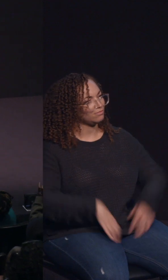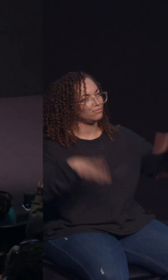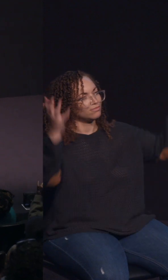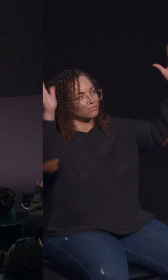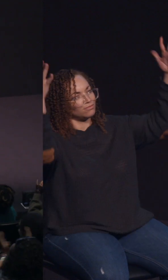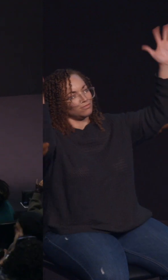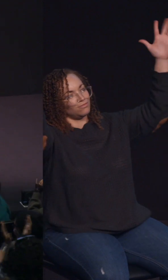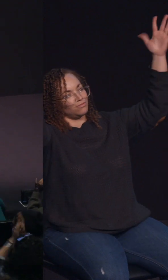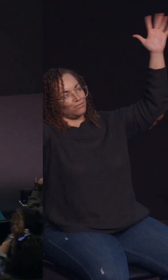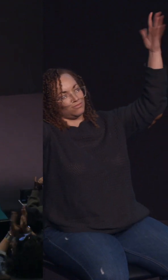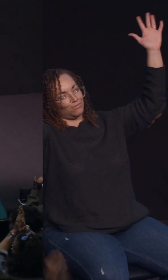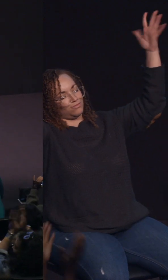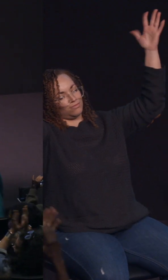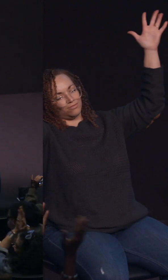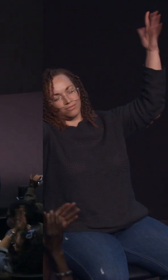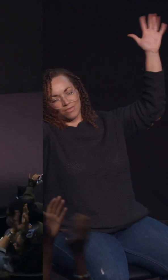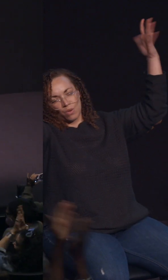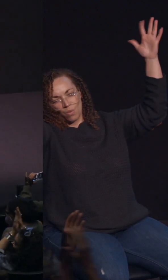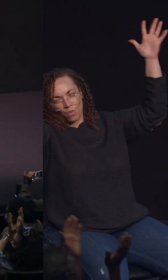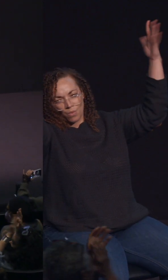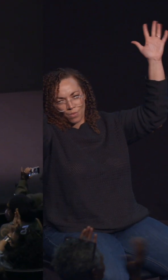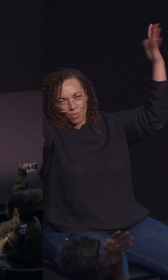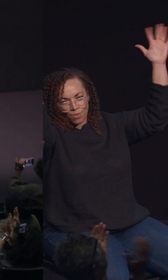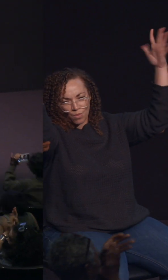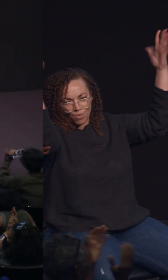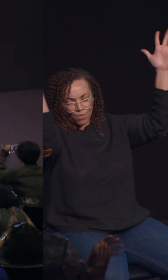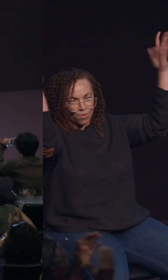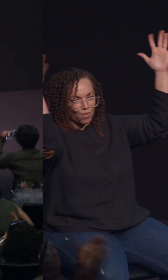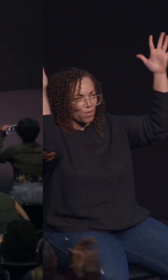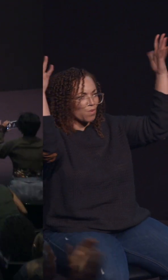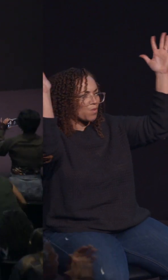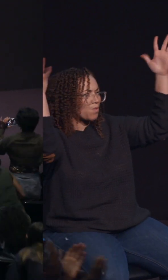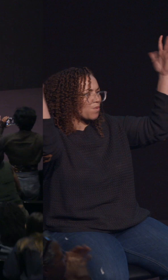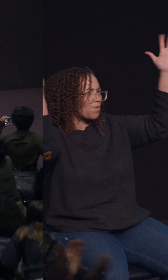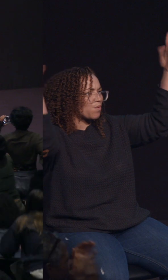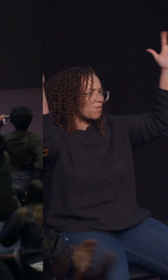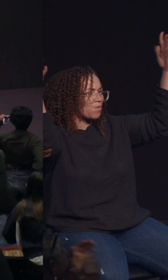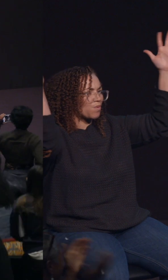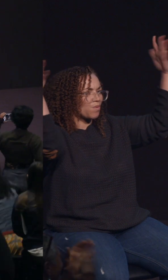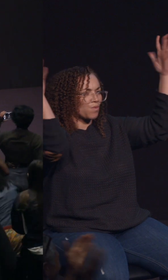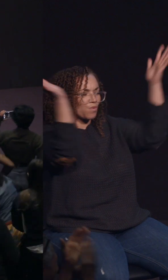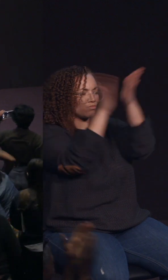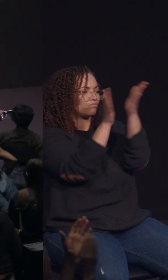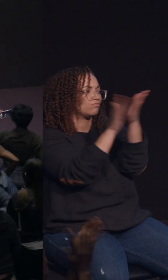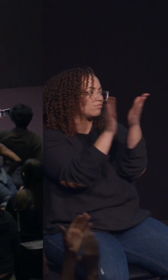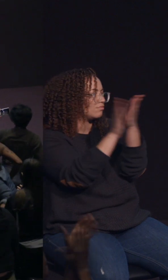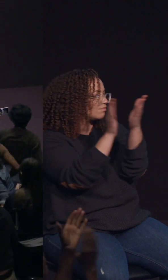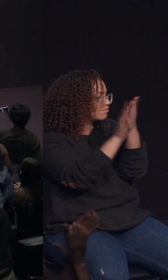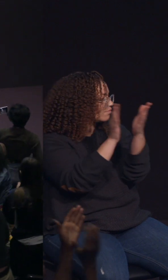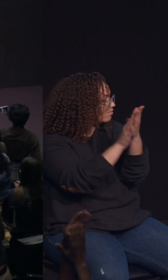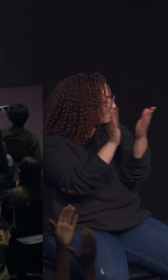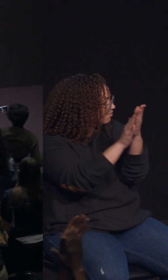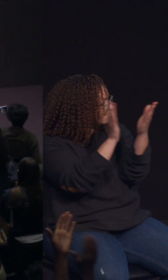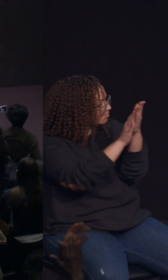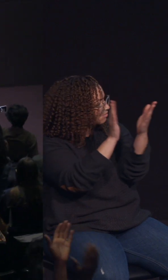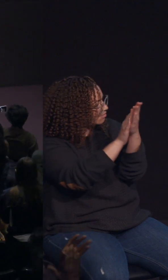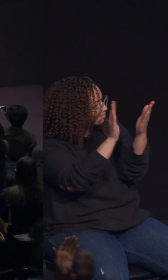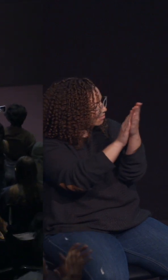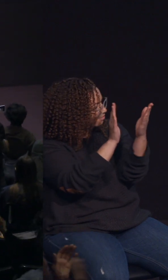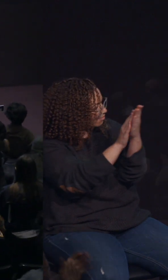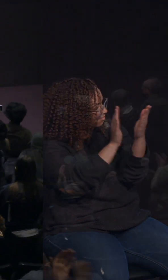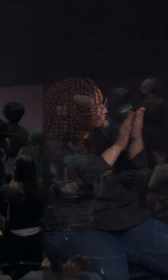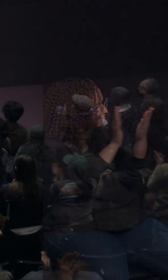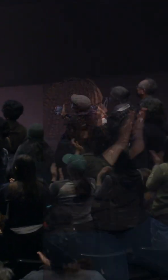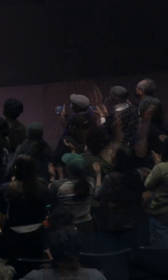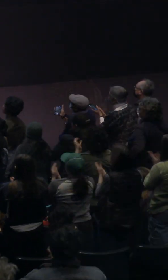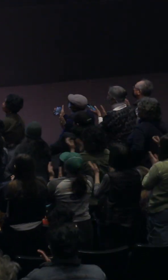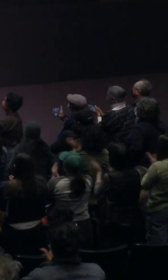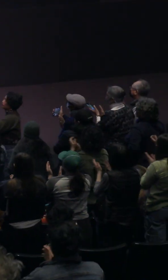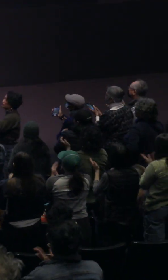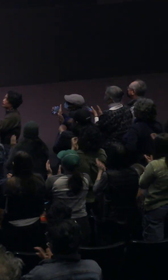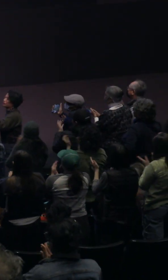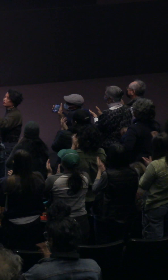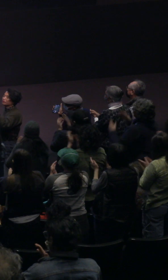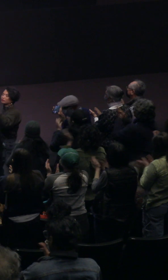[audience applauding]